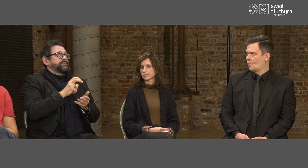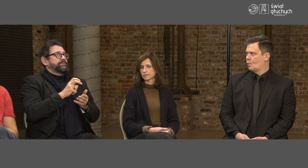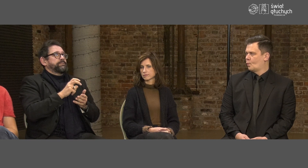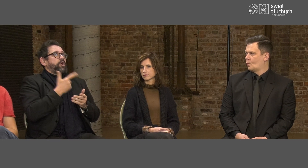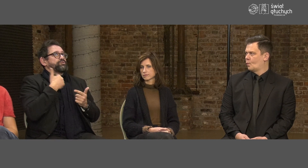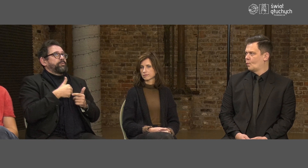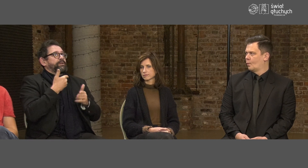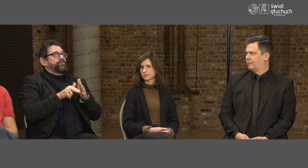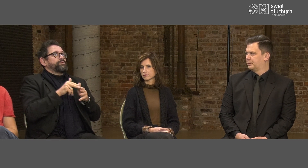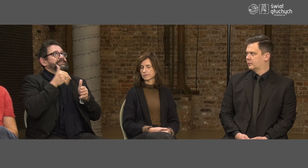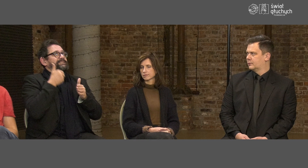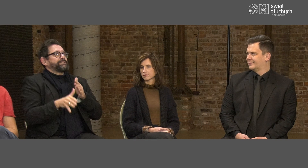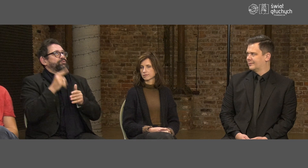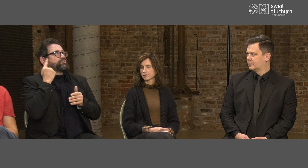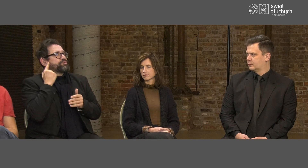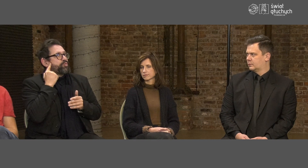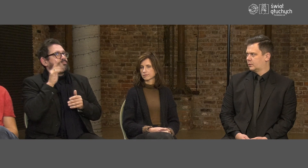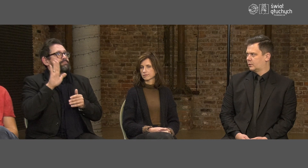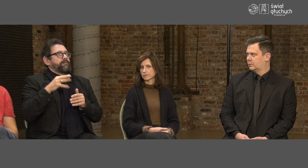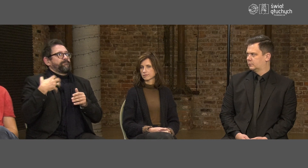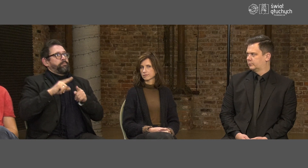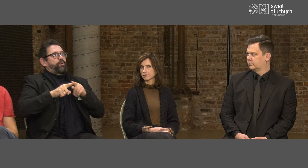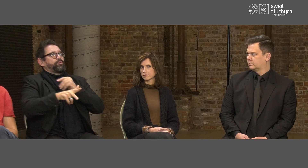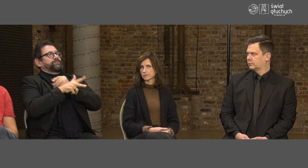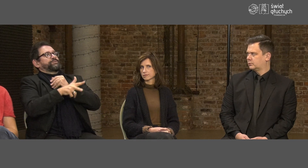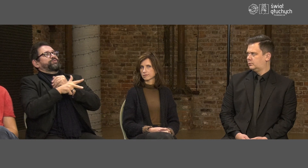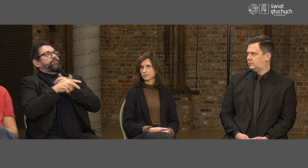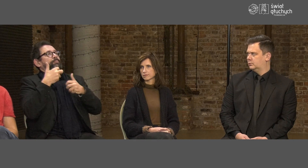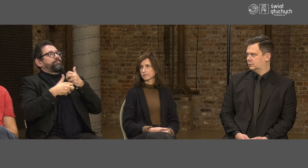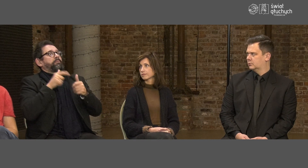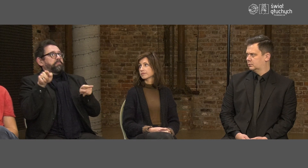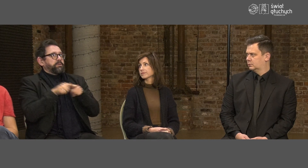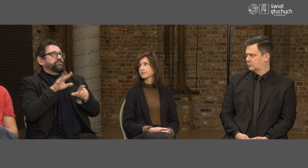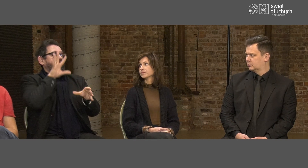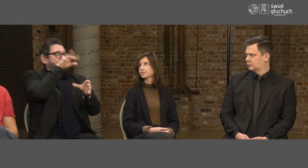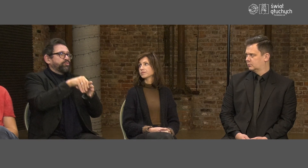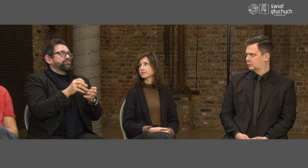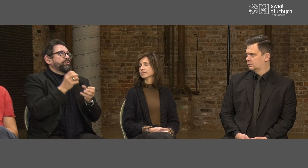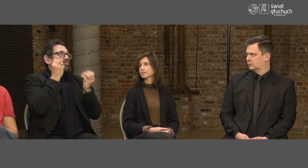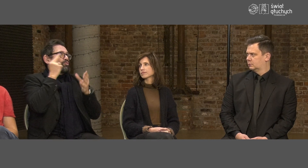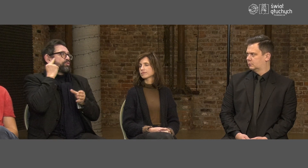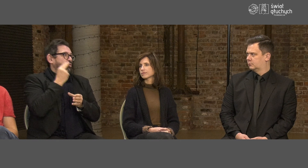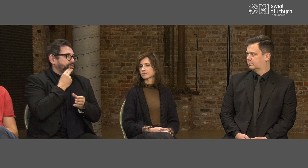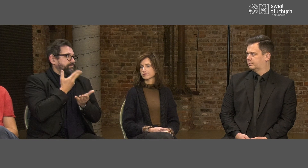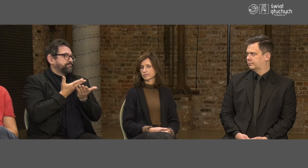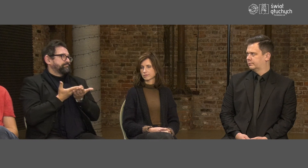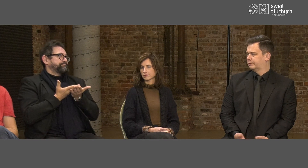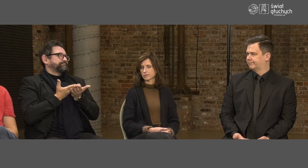Probably not. Can someone who has lost their hearing or is over 80 years old and has hearing problems be considered part of Deaf culture?